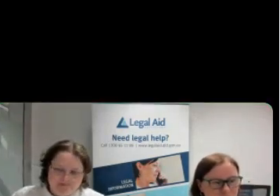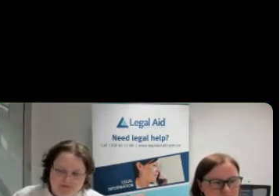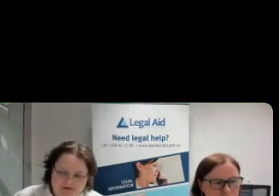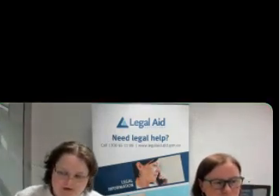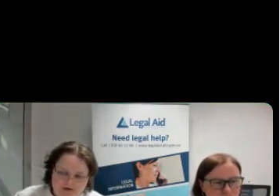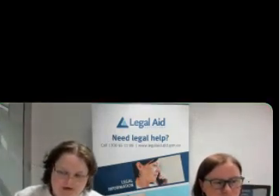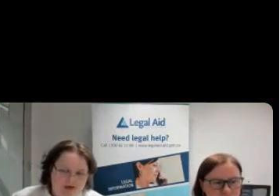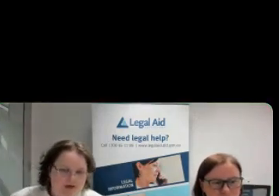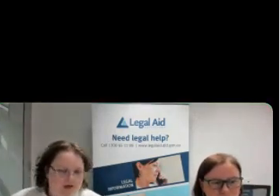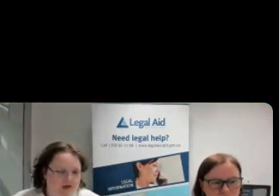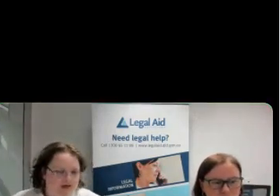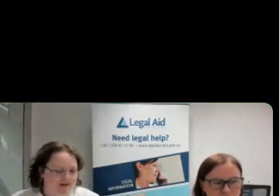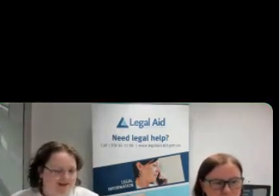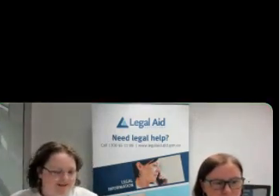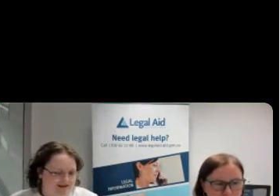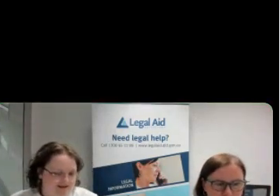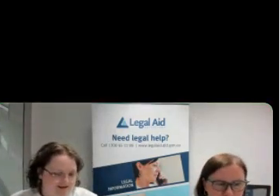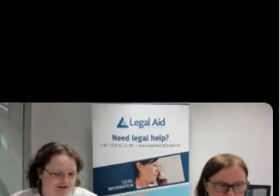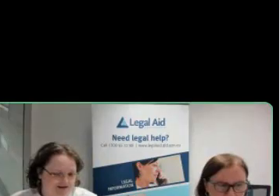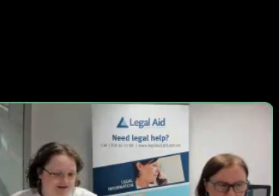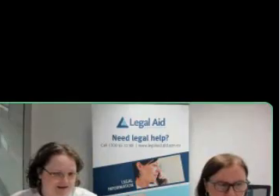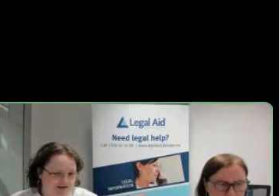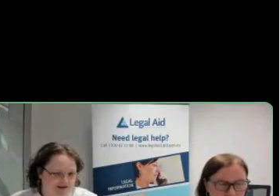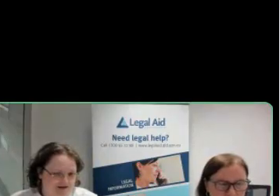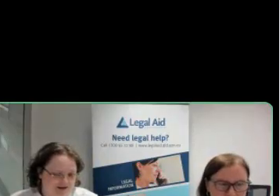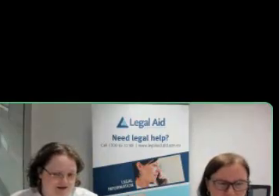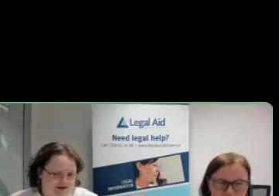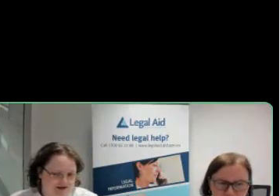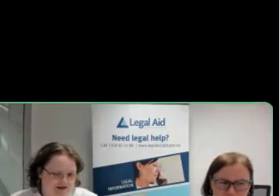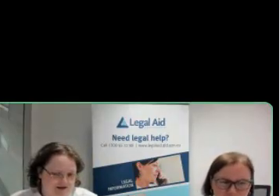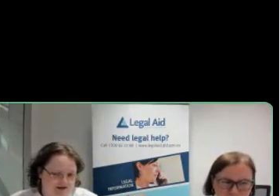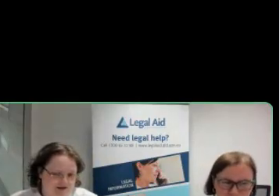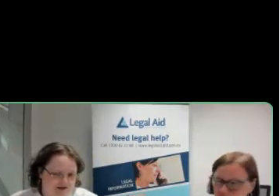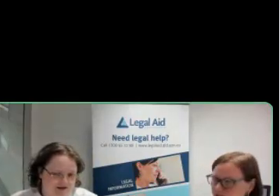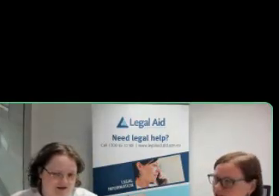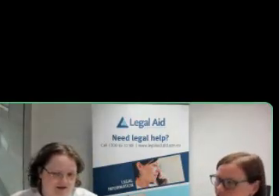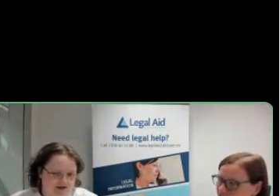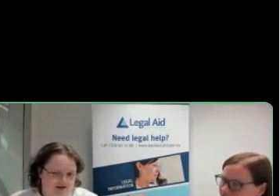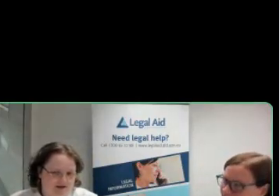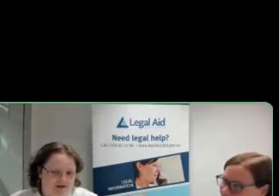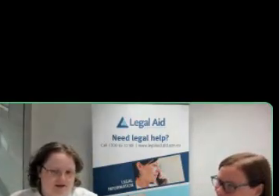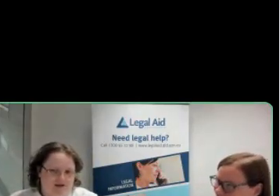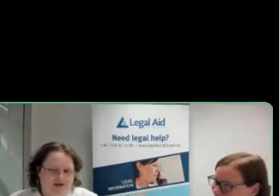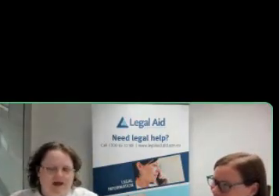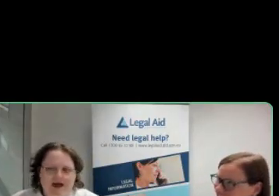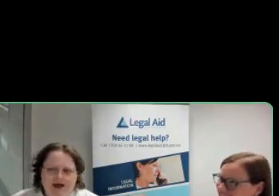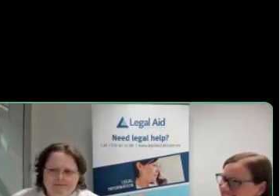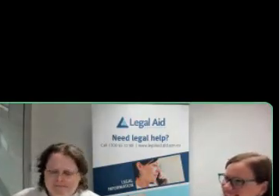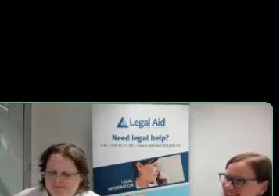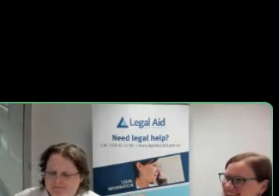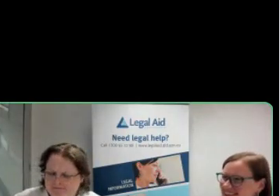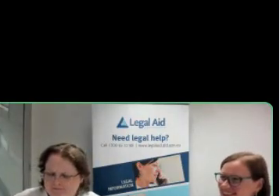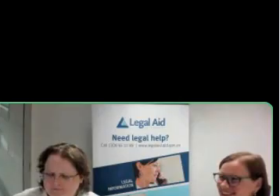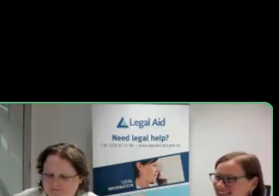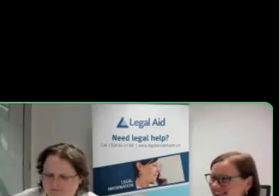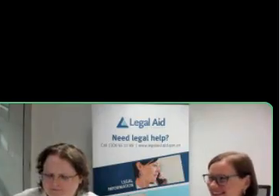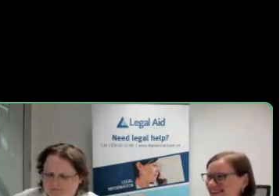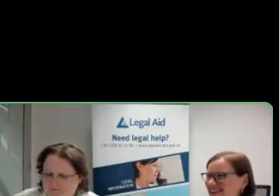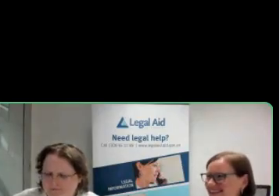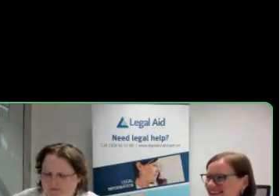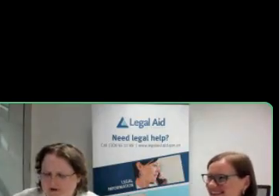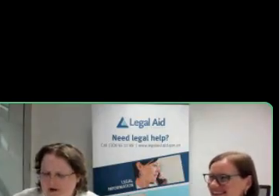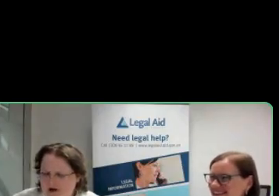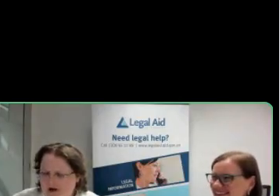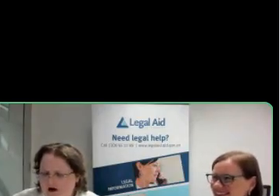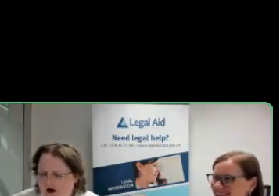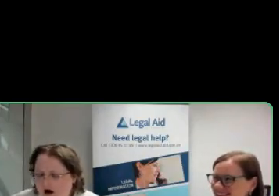where someone got a support from the no list? I think it was a doorbell due to blindness. Um